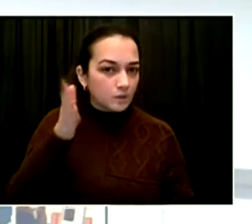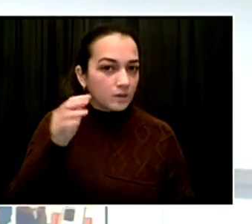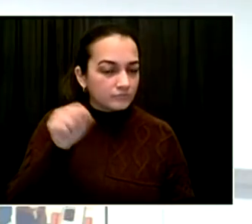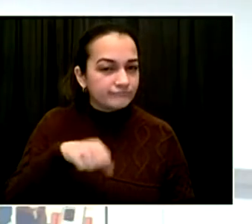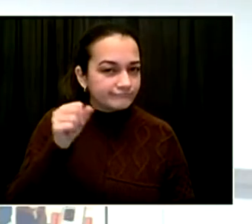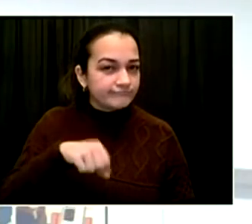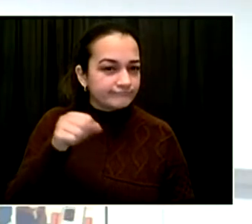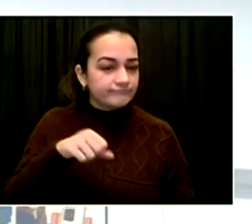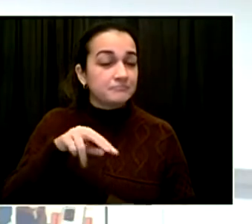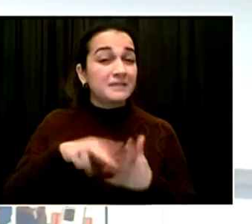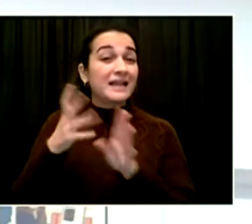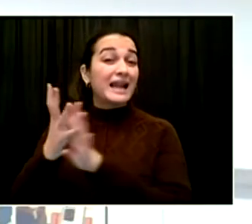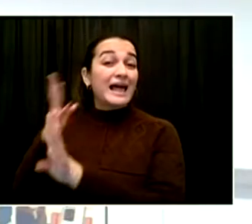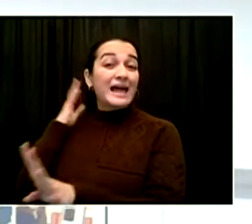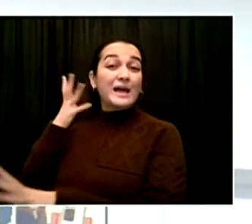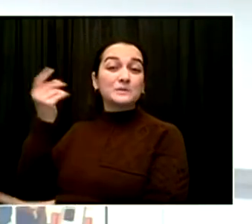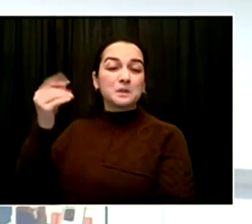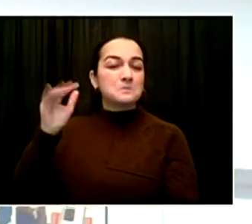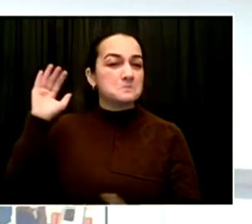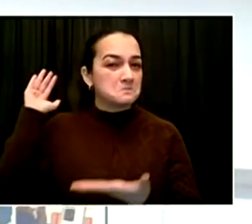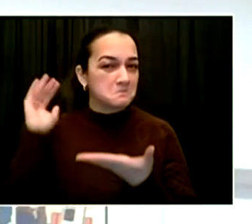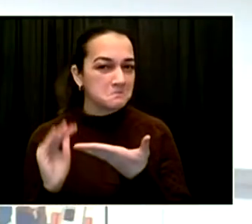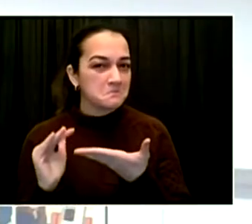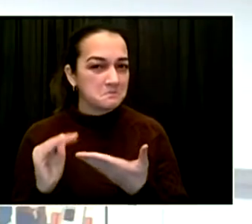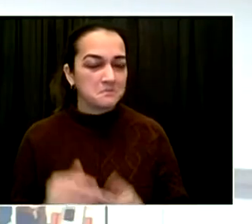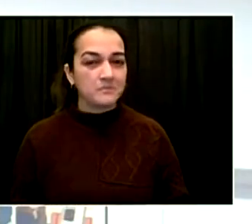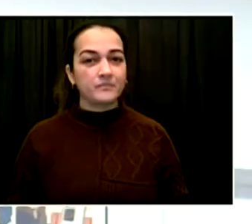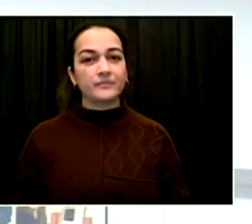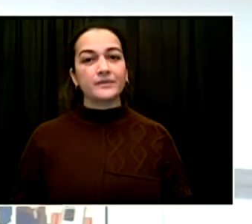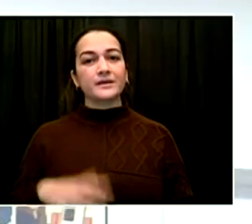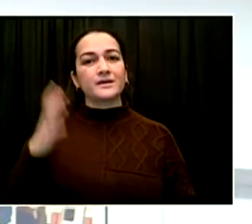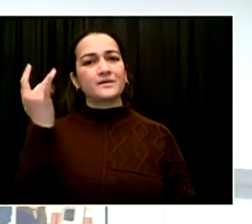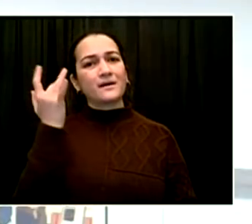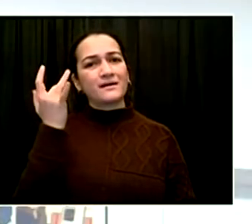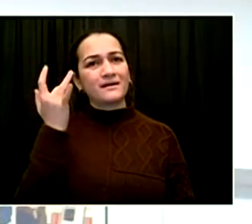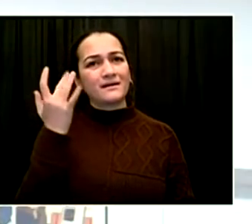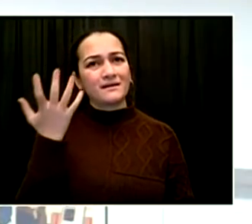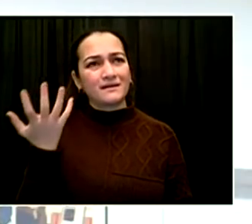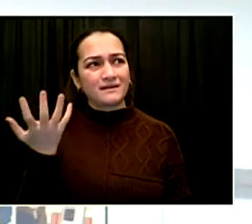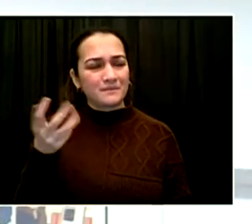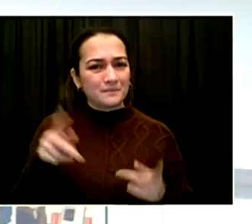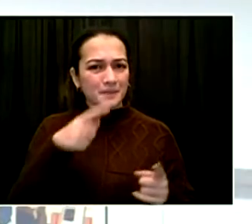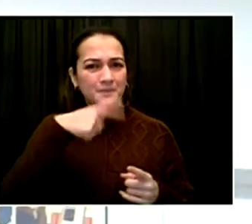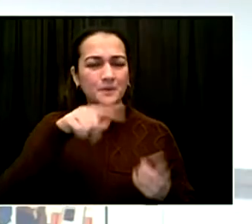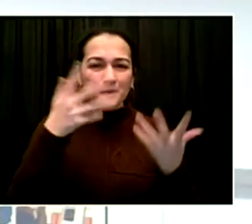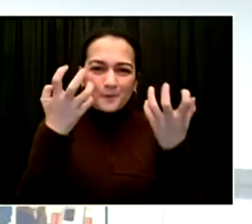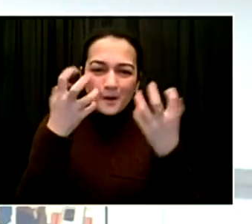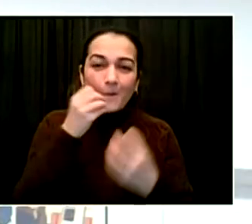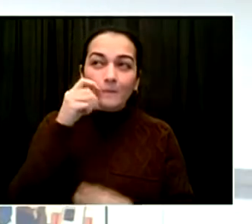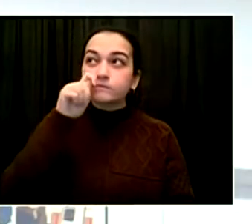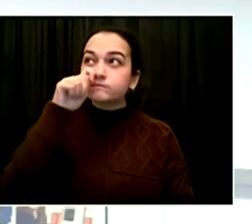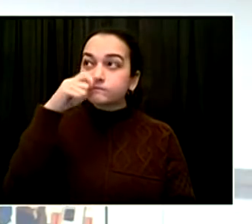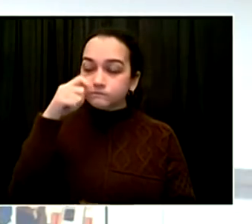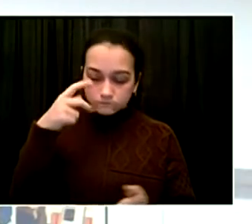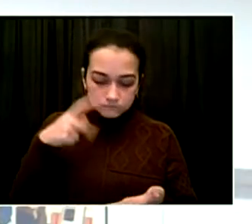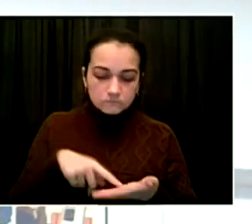KITS WHICH YOU WILL SEE CONTINUE TO GROW OVER THE COURSE OF THIS WEEK.